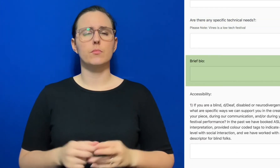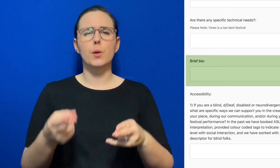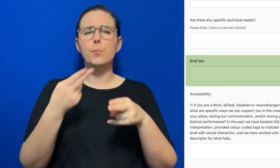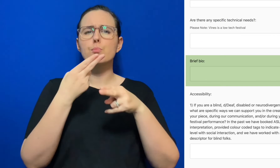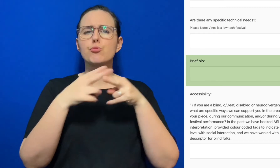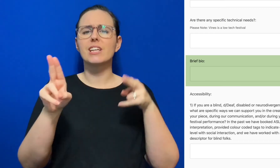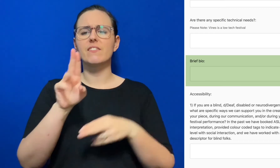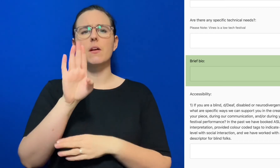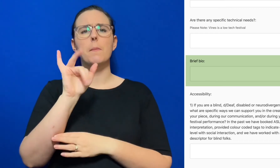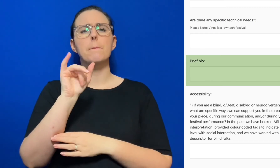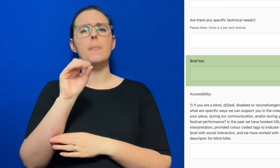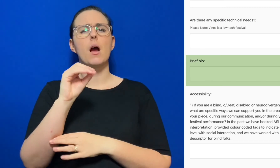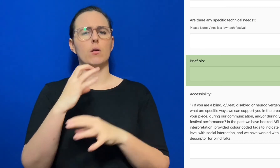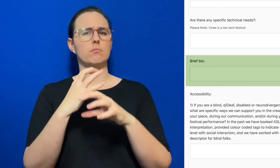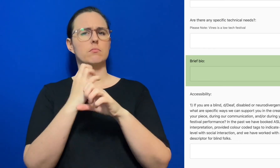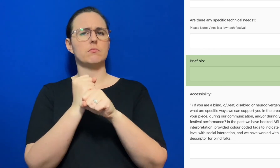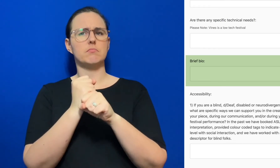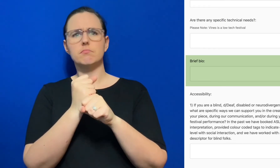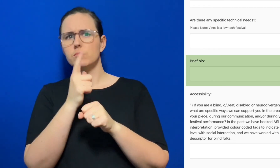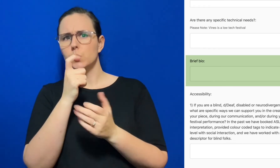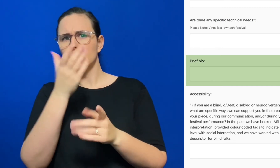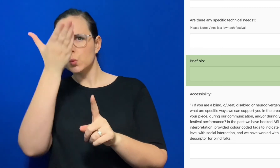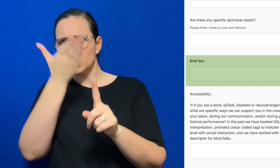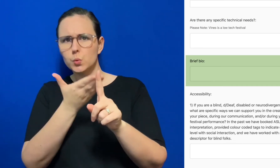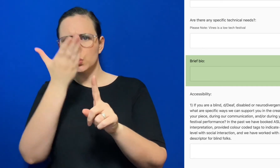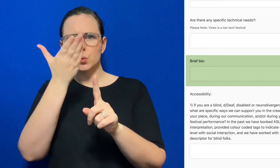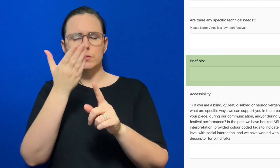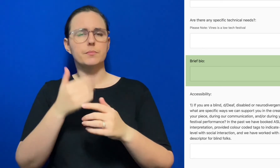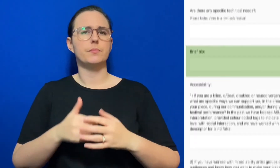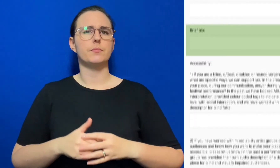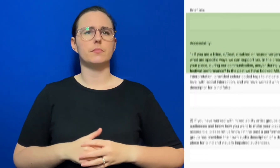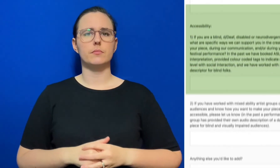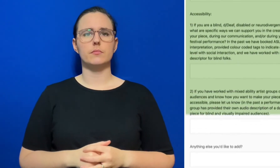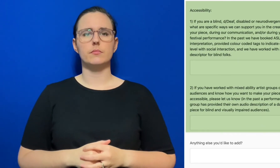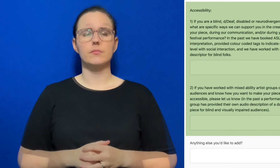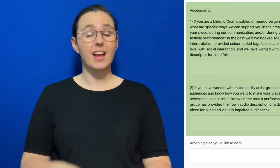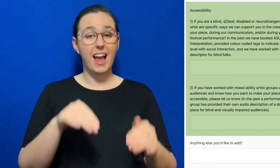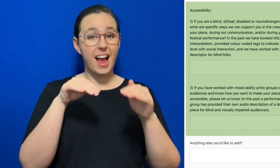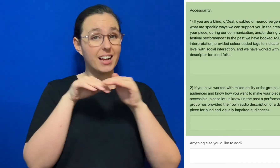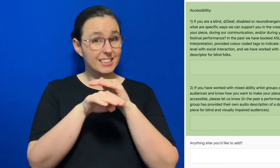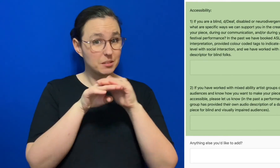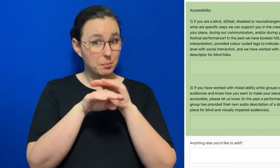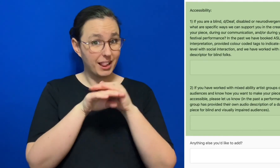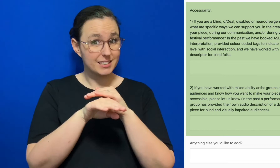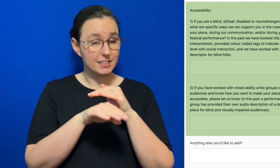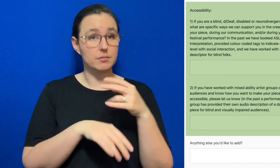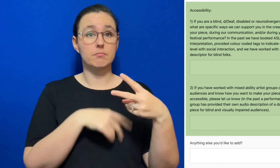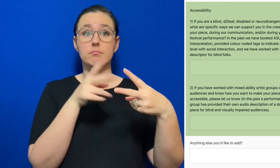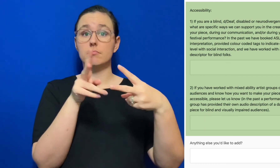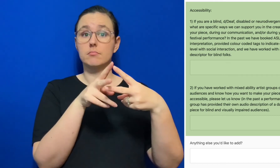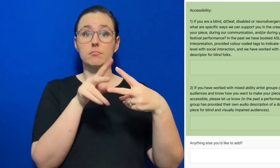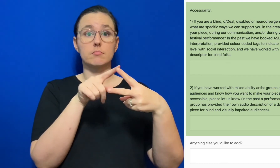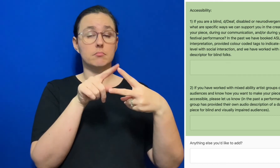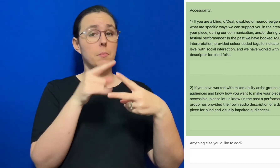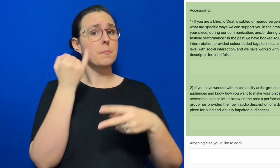Brief bio Accessibility